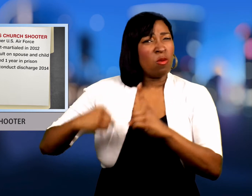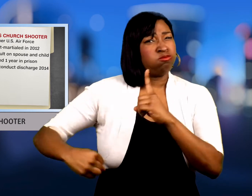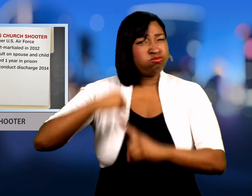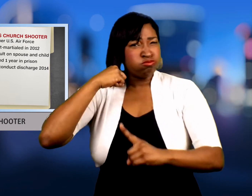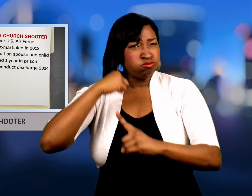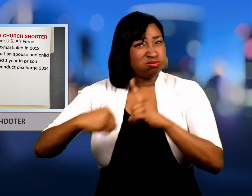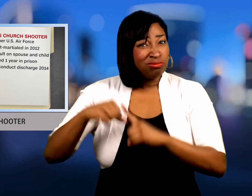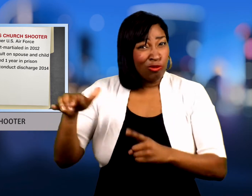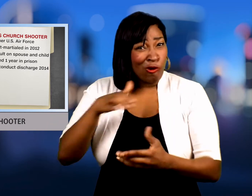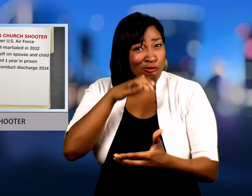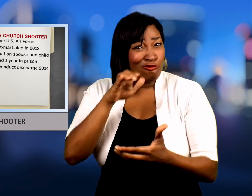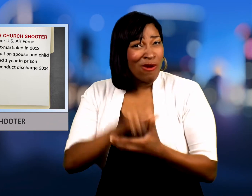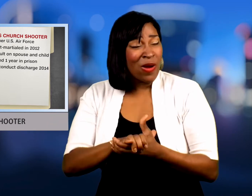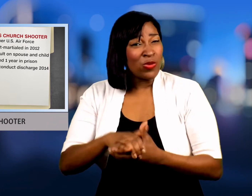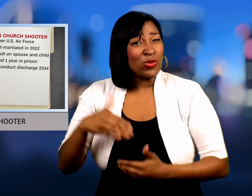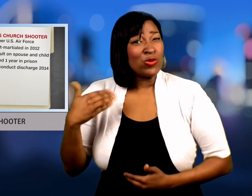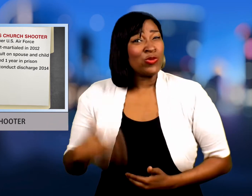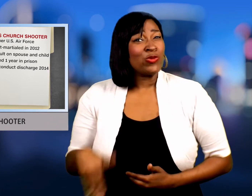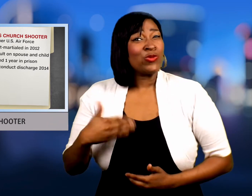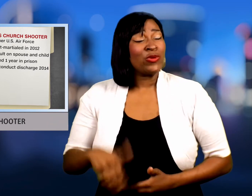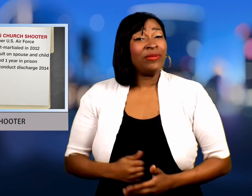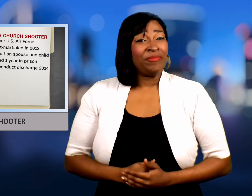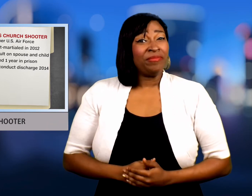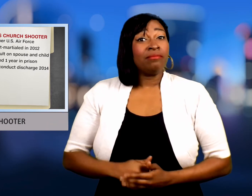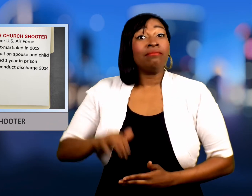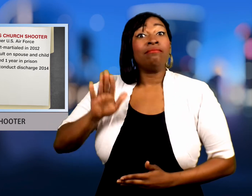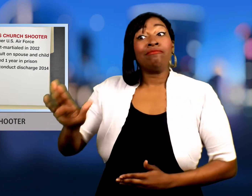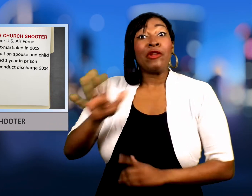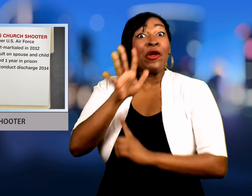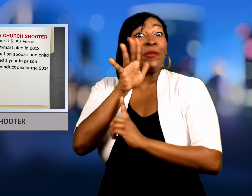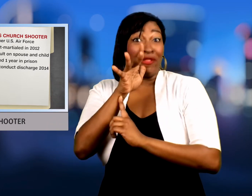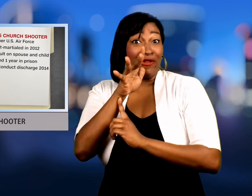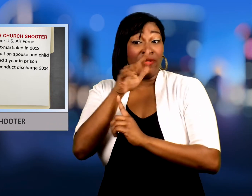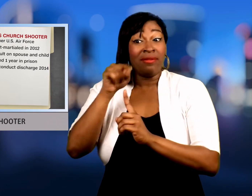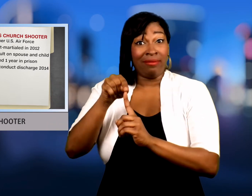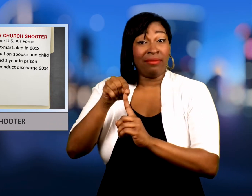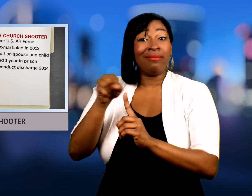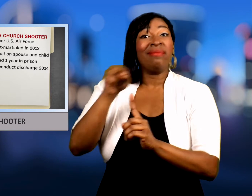and had reportedly been sending threatening